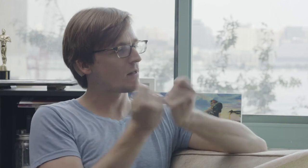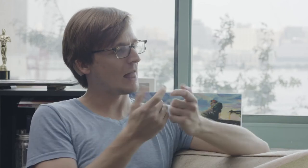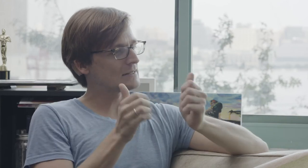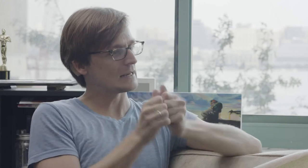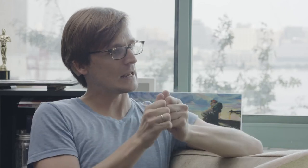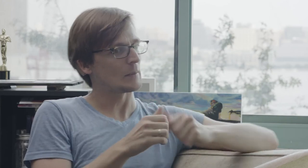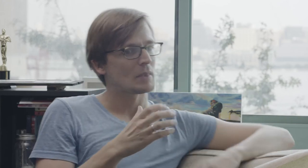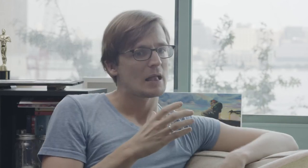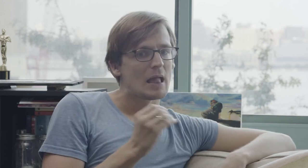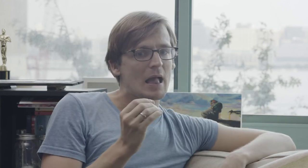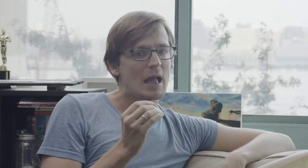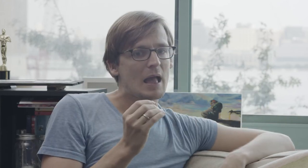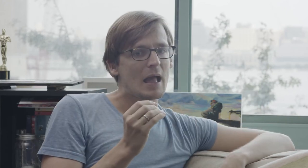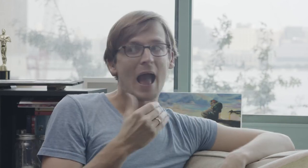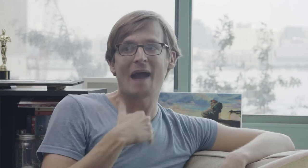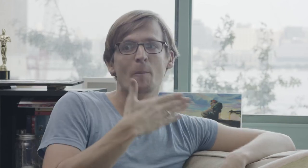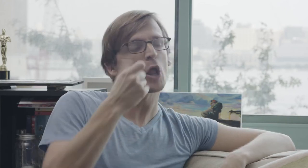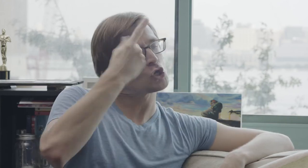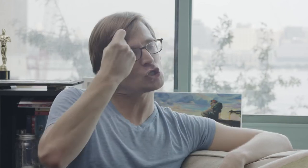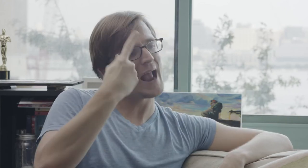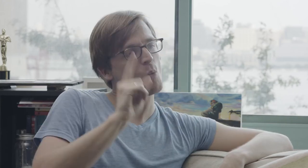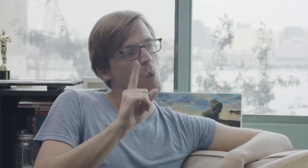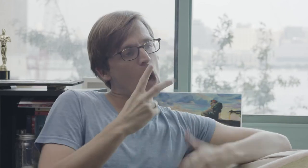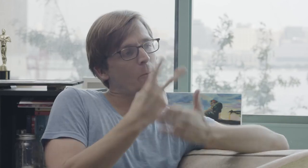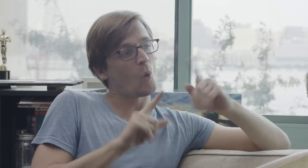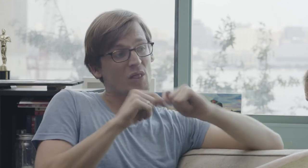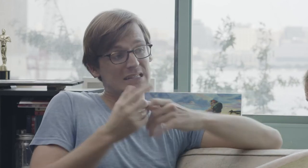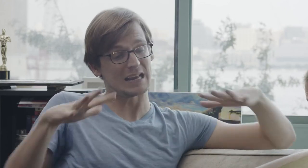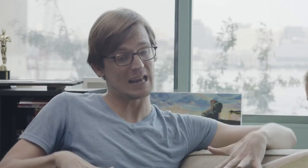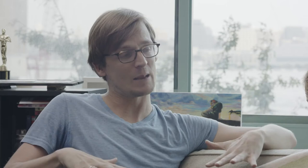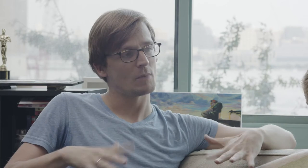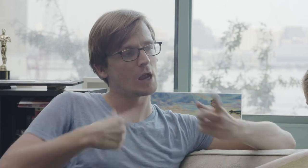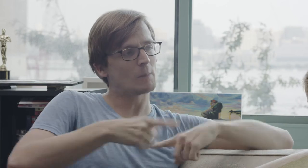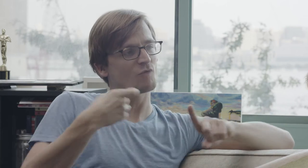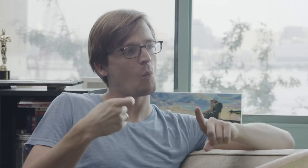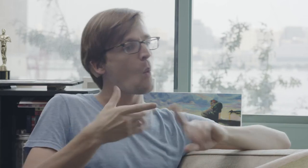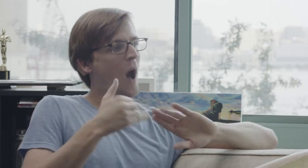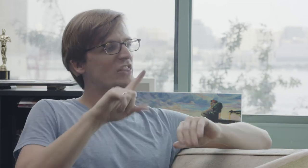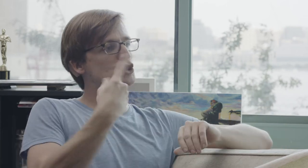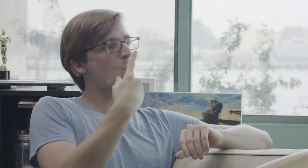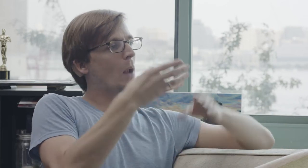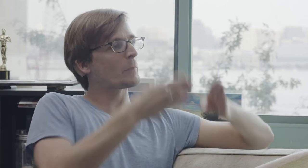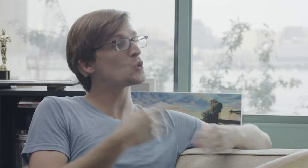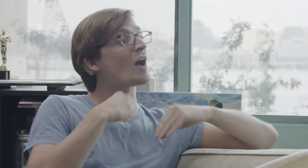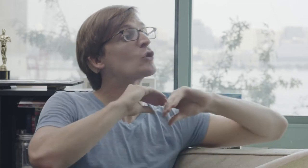with more inclusive teams, we'll have a better understanding of where everyone's coming from. Alie: Right!